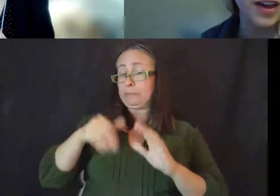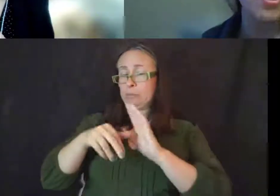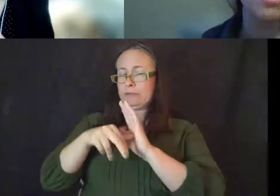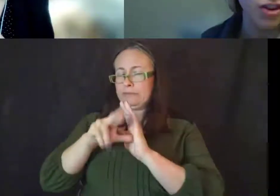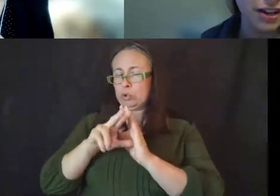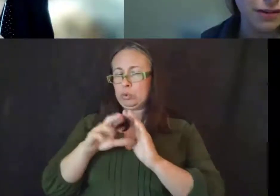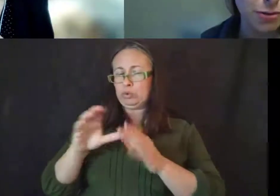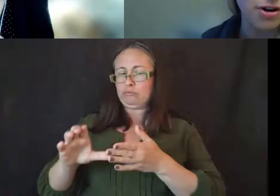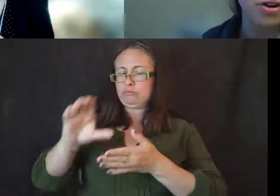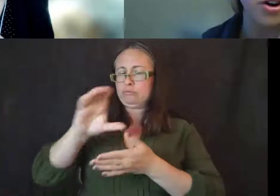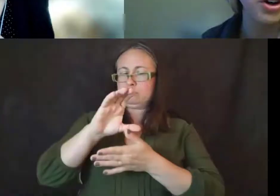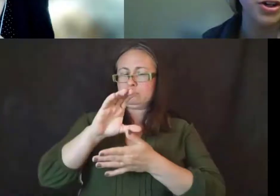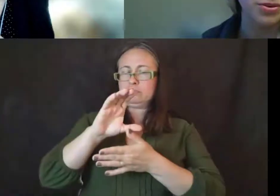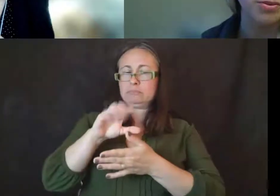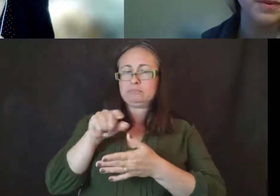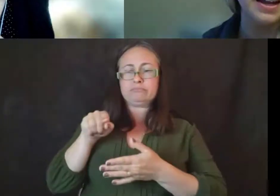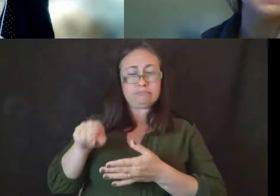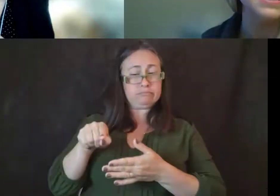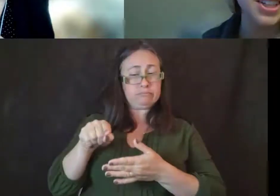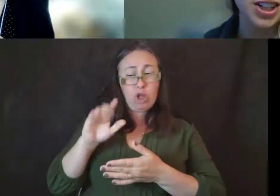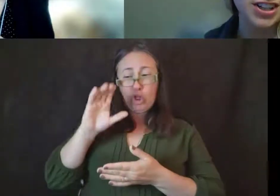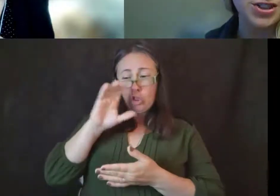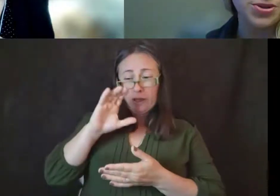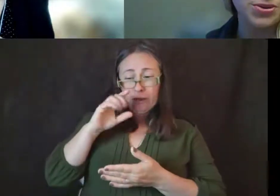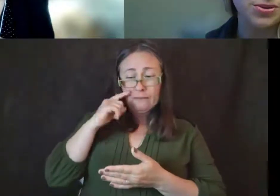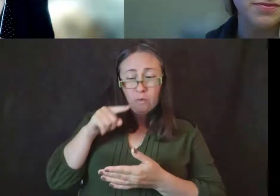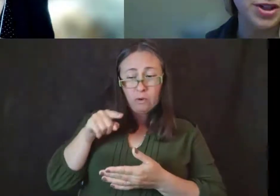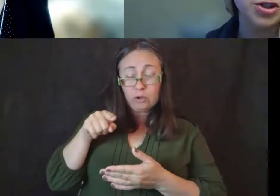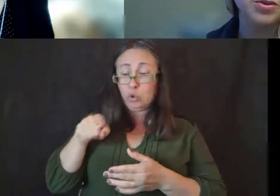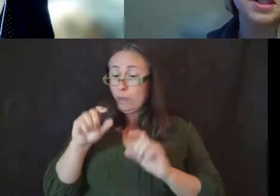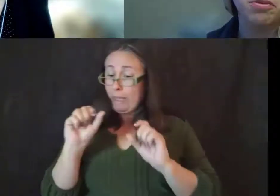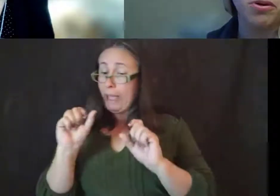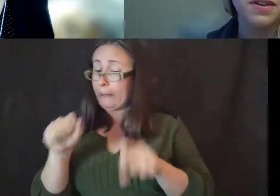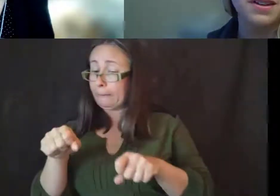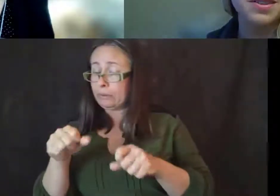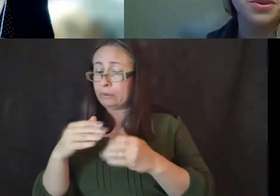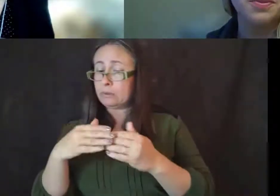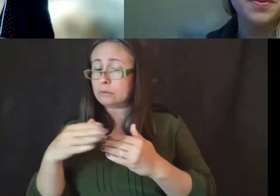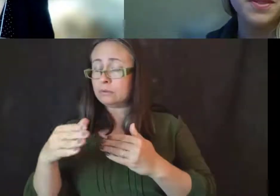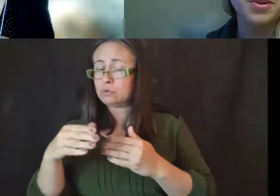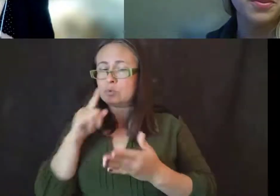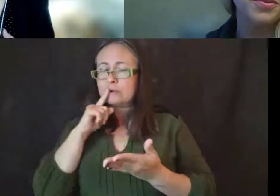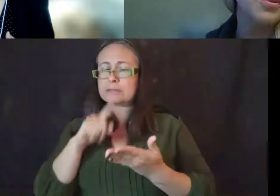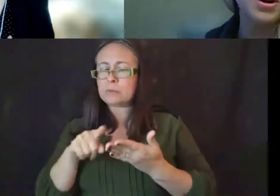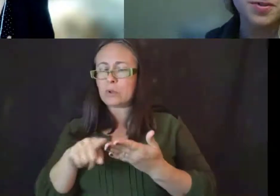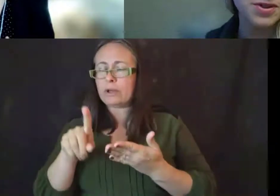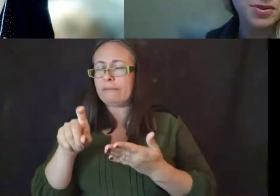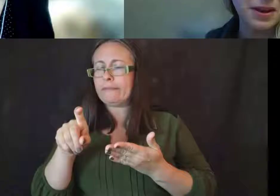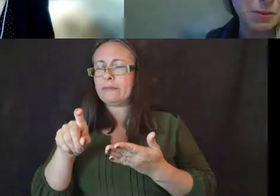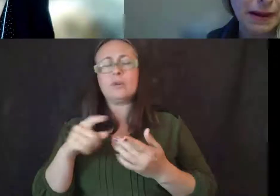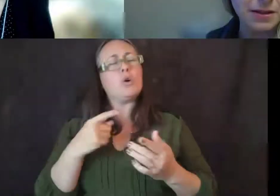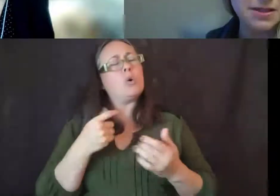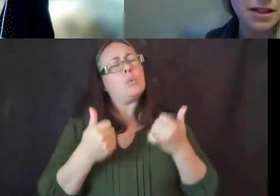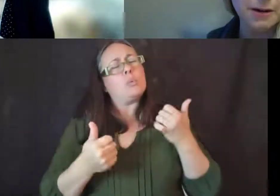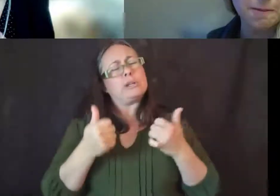They are looking for, "Are you in a position to explore this?" So what is … What's really the balance there?